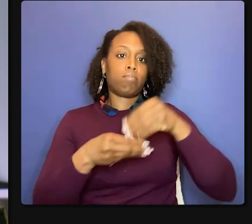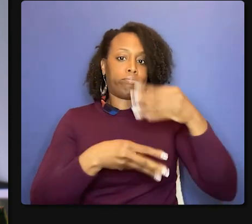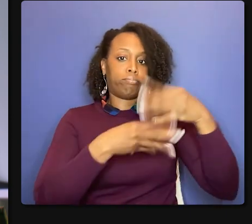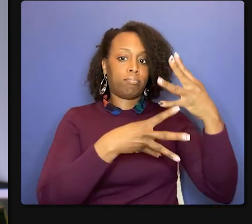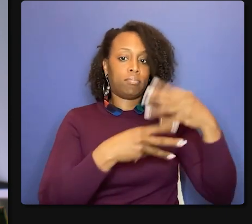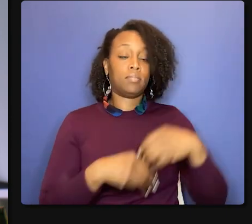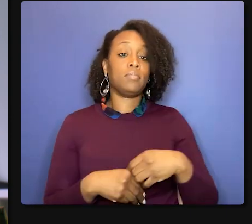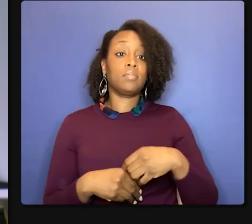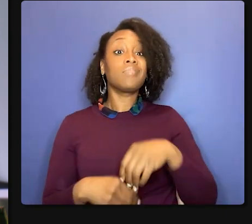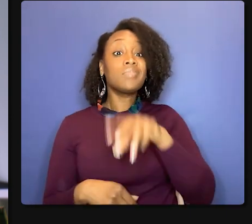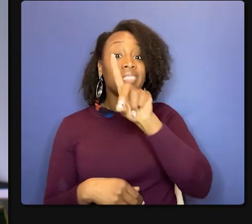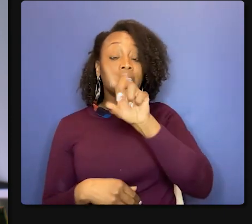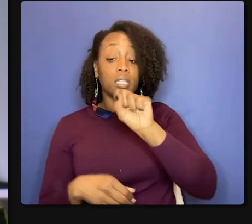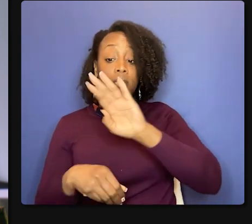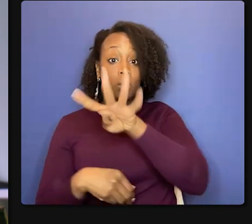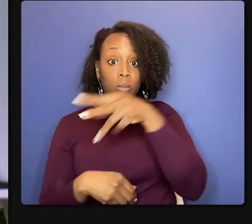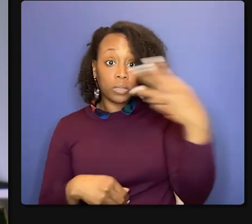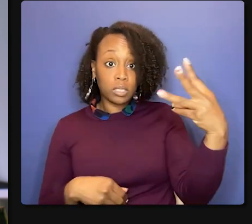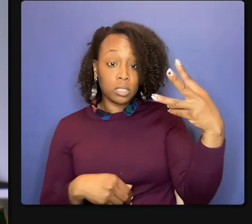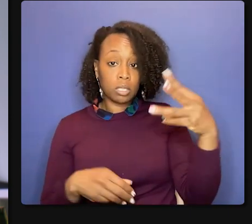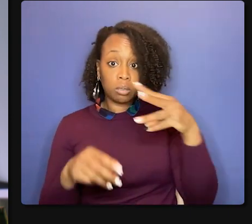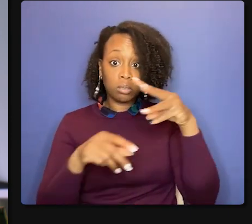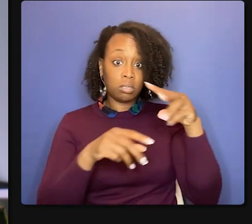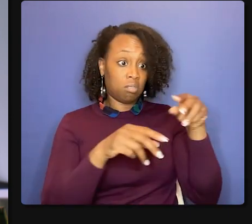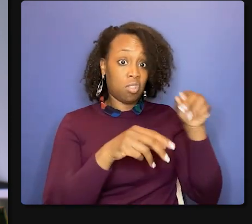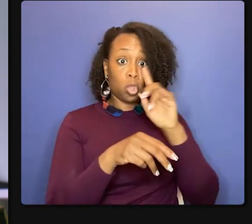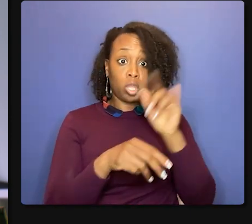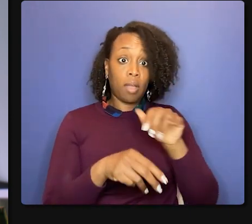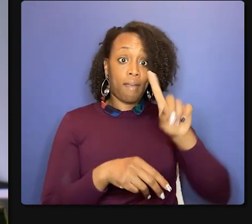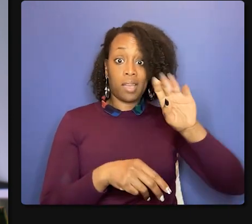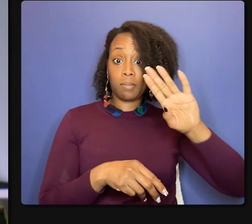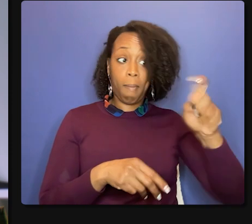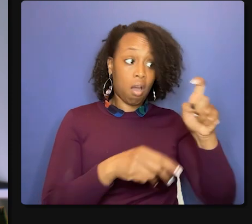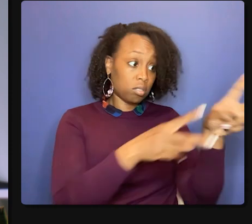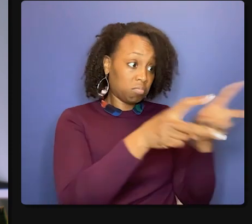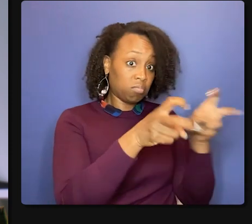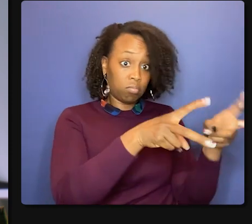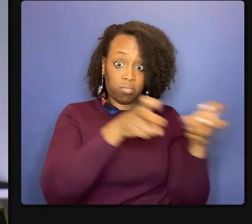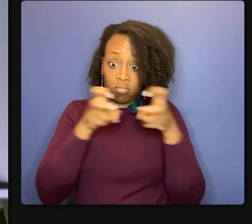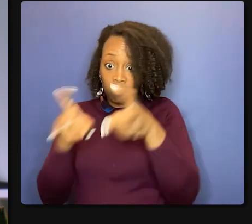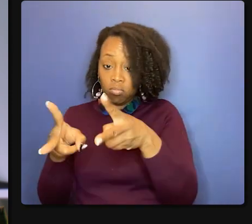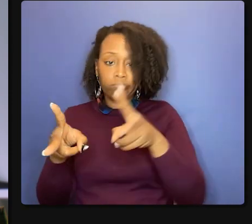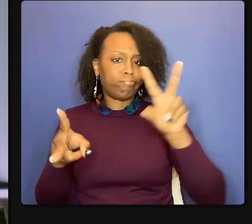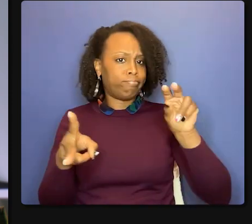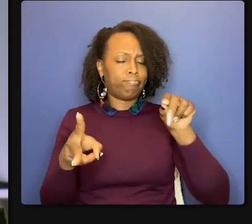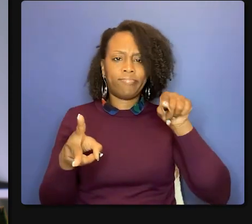Now DirectStorage on Windows is not a direct port of the Xbox implementation. This is a new implementation, and we tailored it